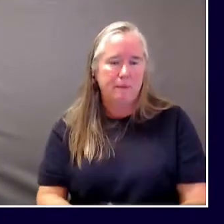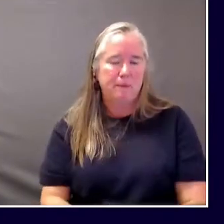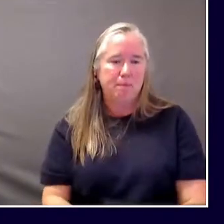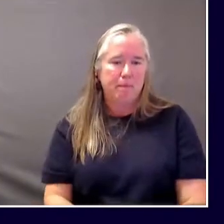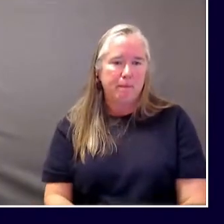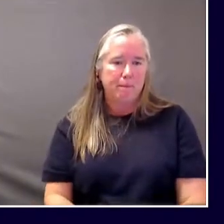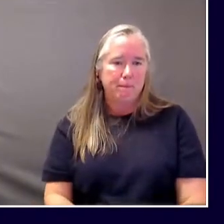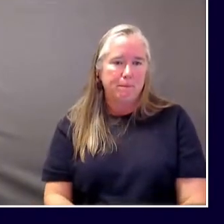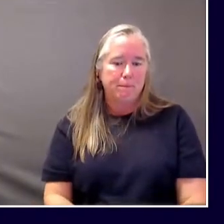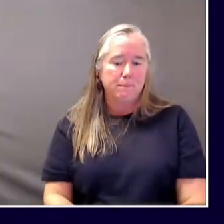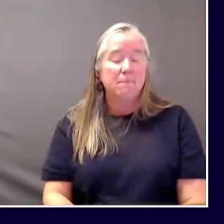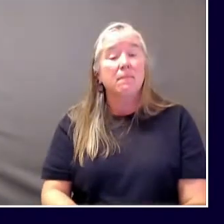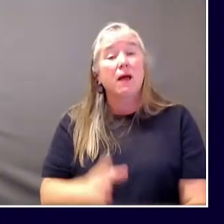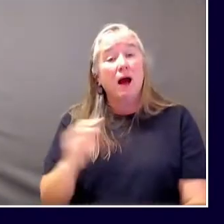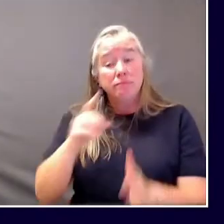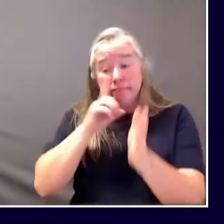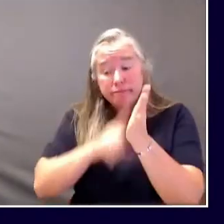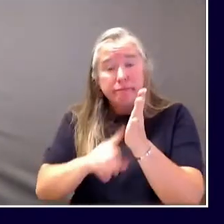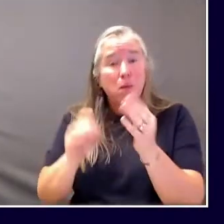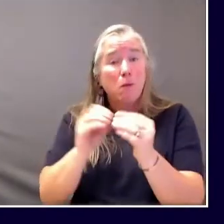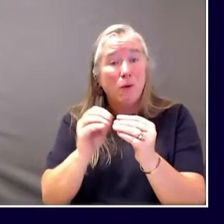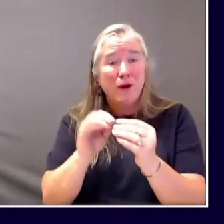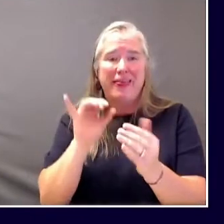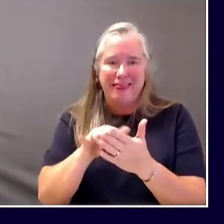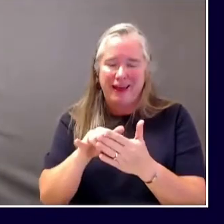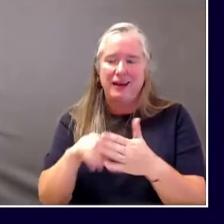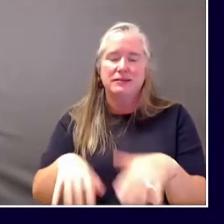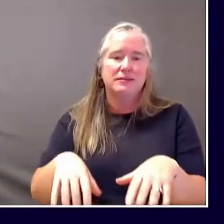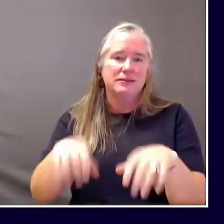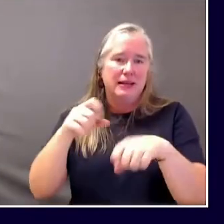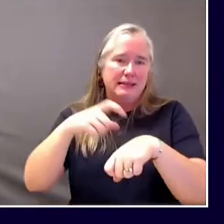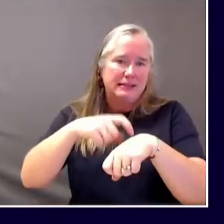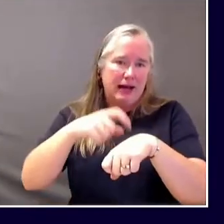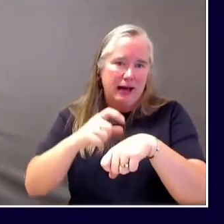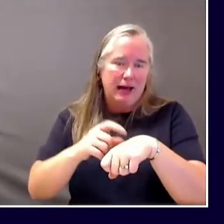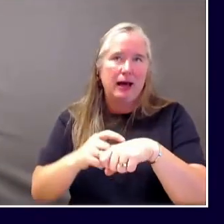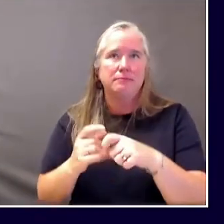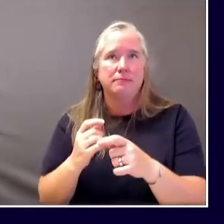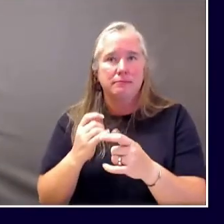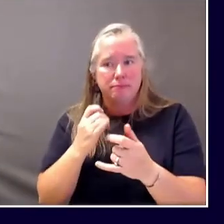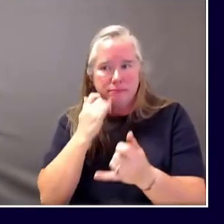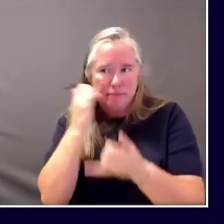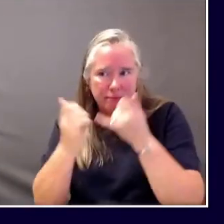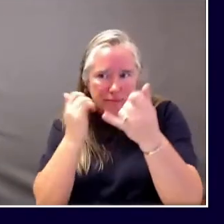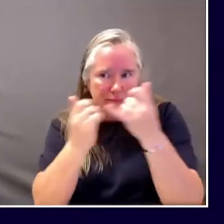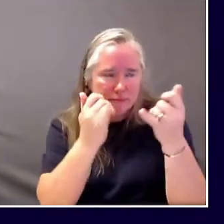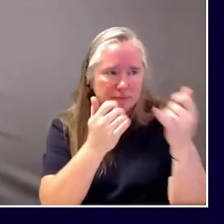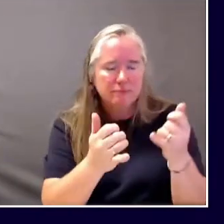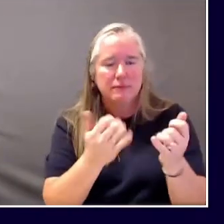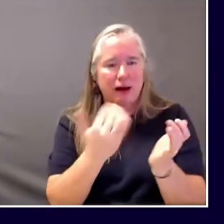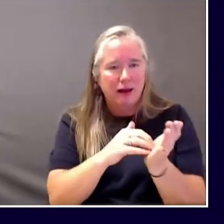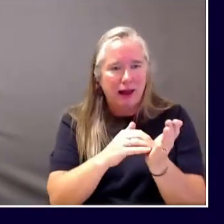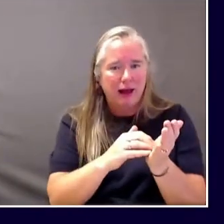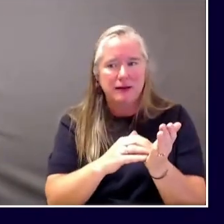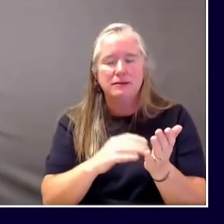additional analysis that's what our case investigators do as